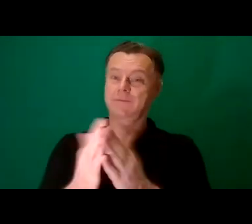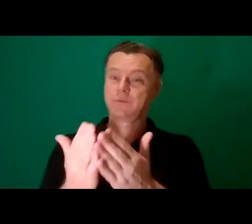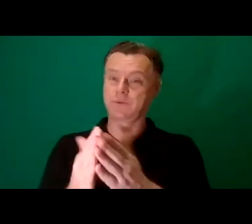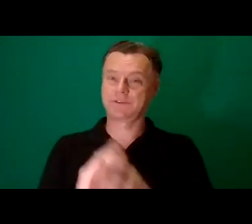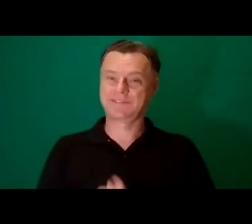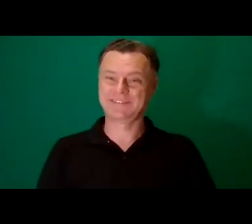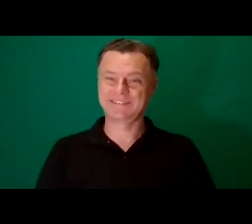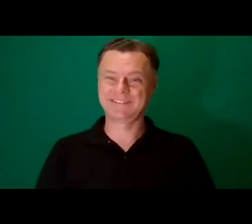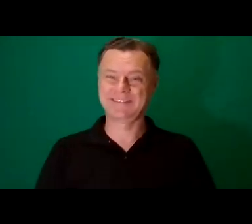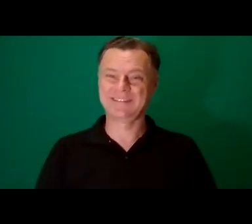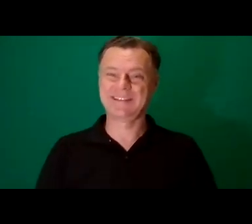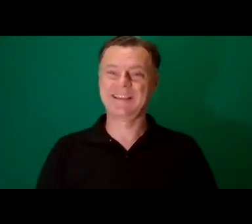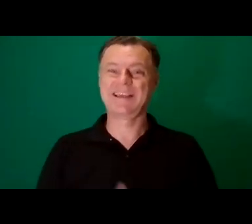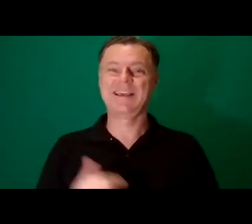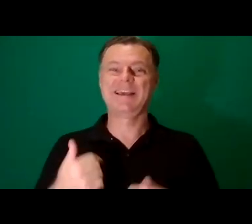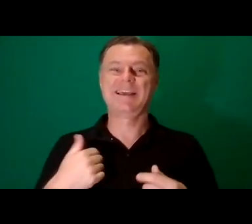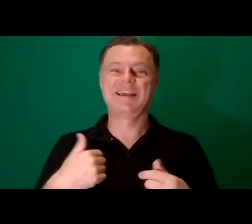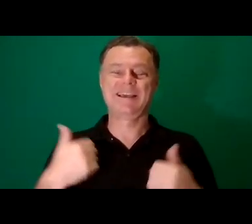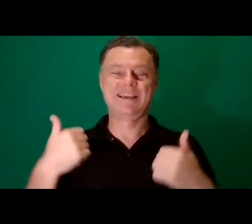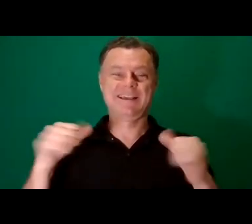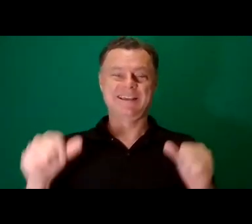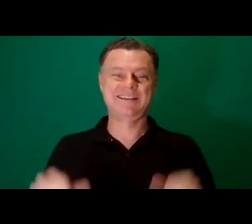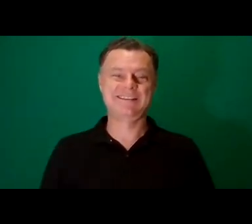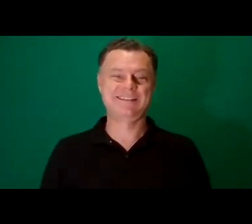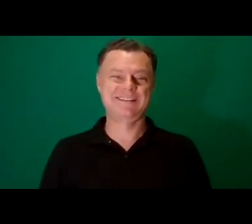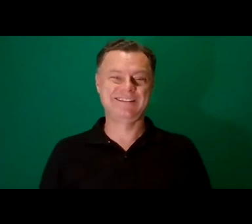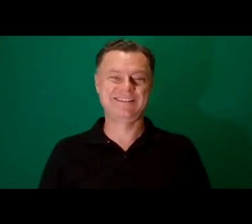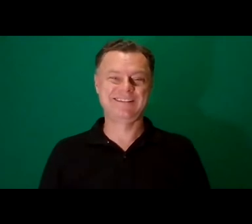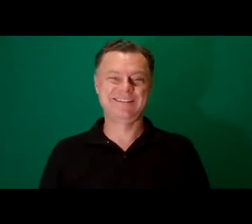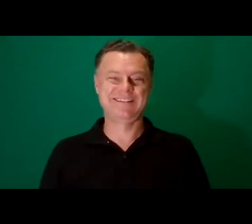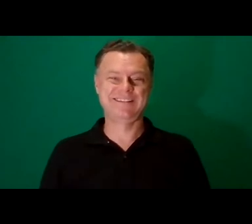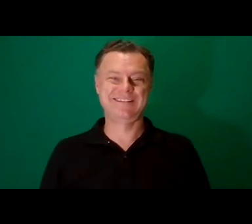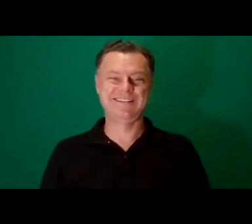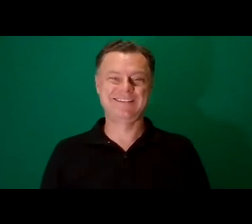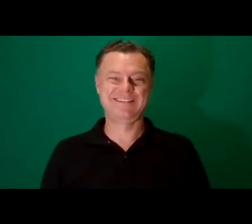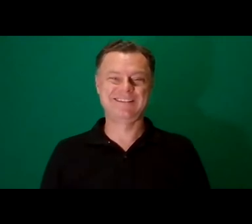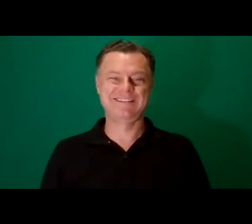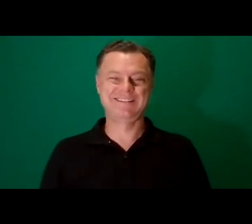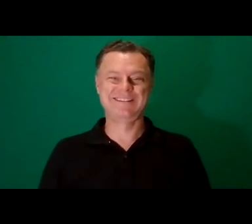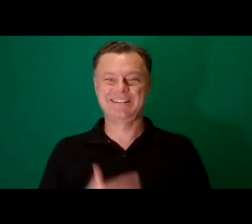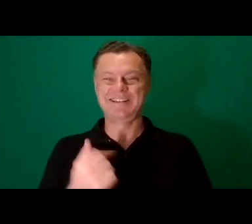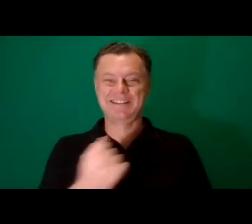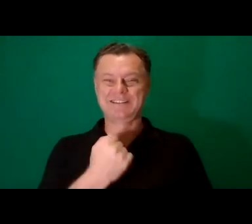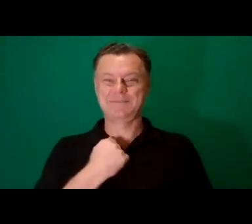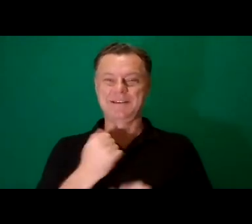I did end up making into Earshot.